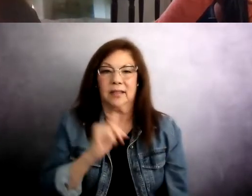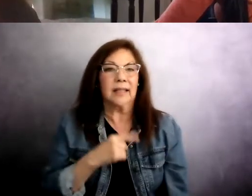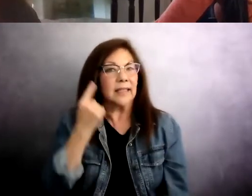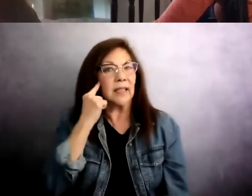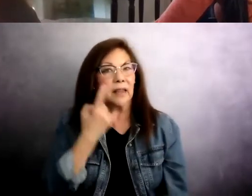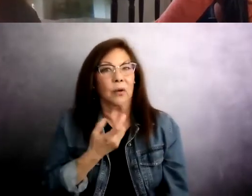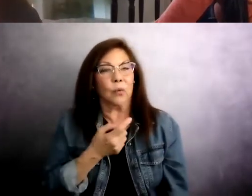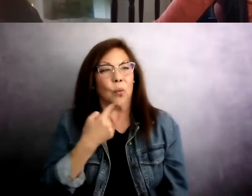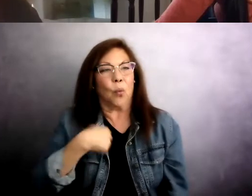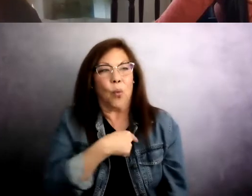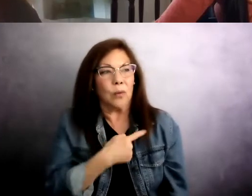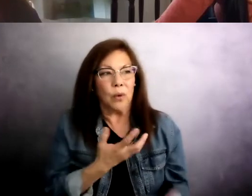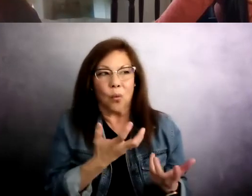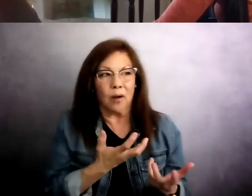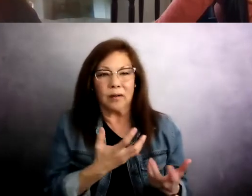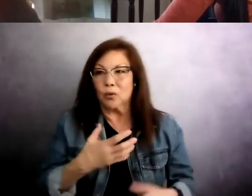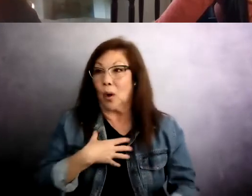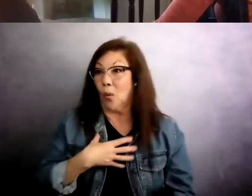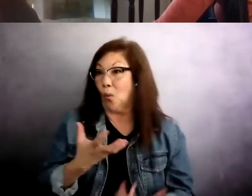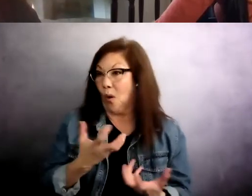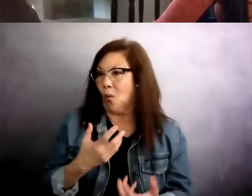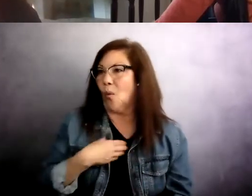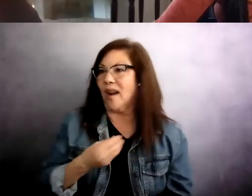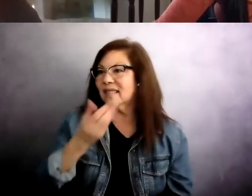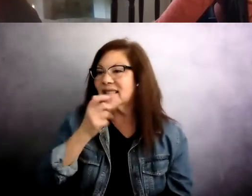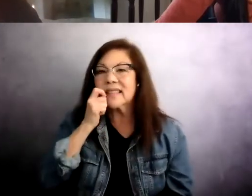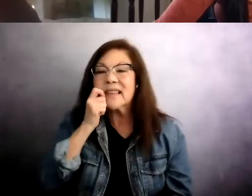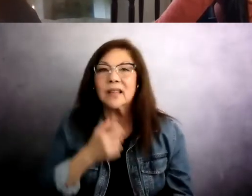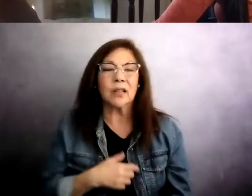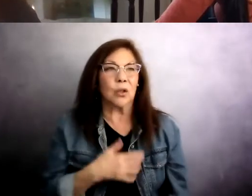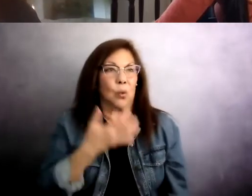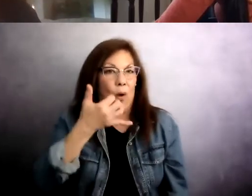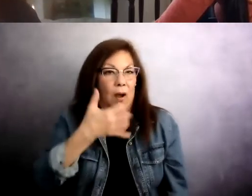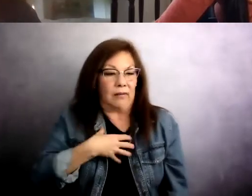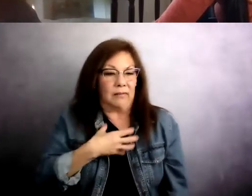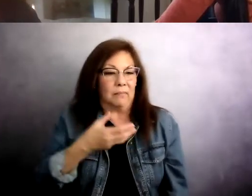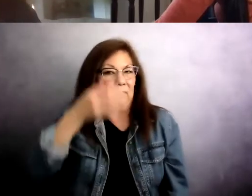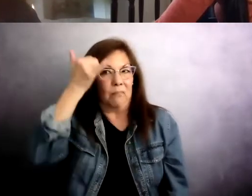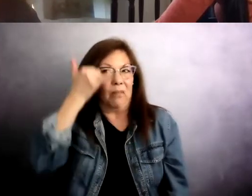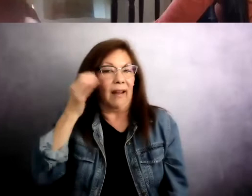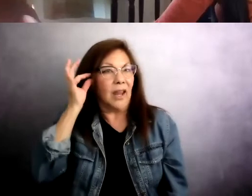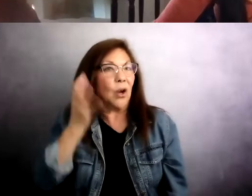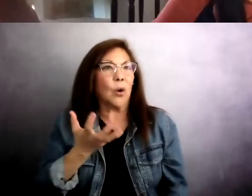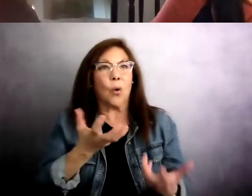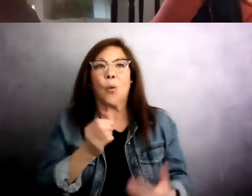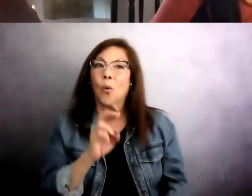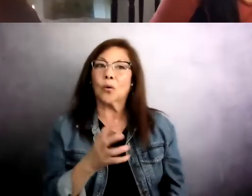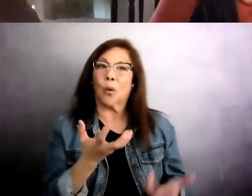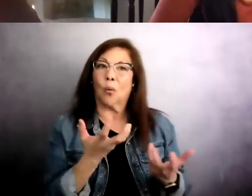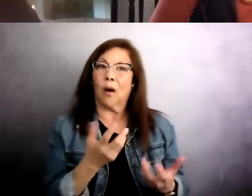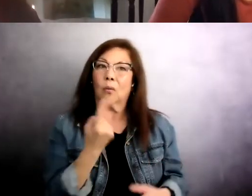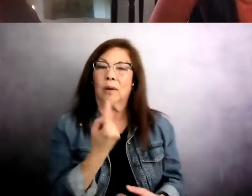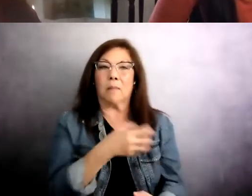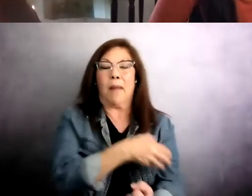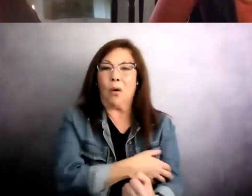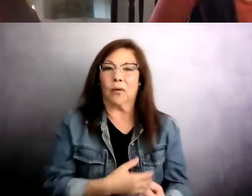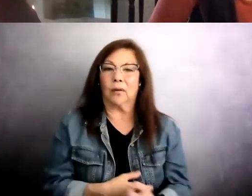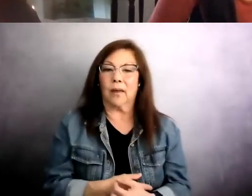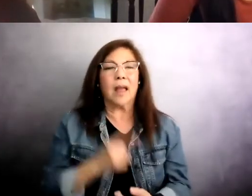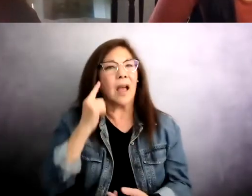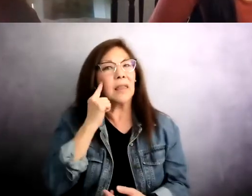Drywall white skin? Do I want one here? Or Joe just want power? I think we are getting